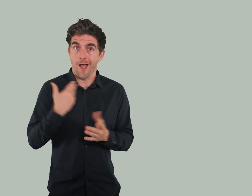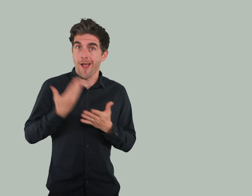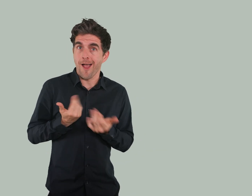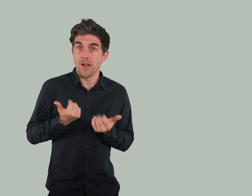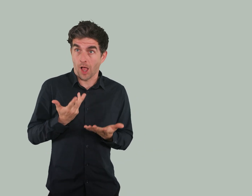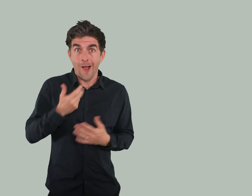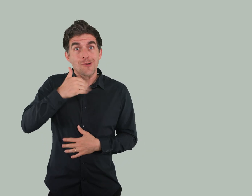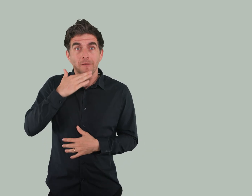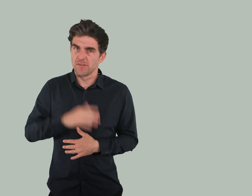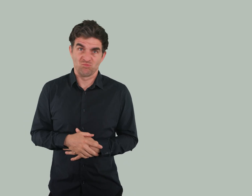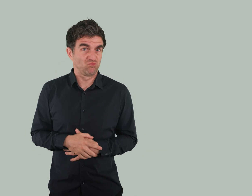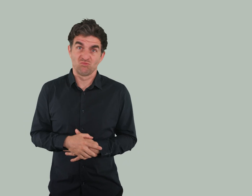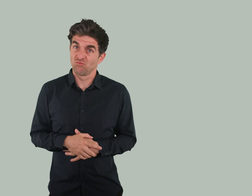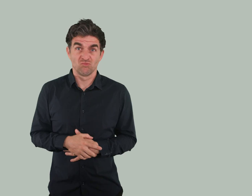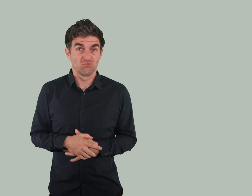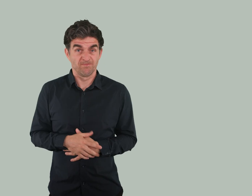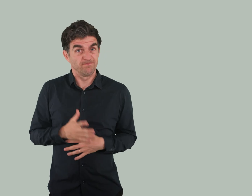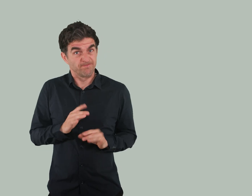that no longer reliably absorbs them will not be enough.